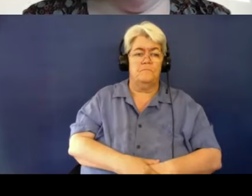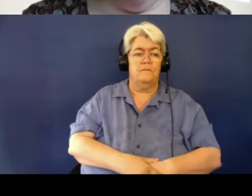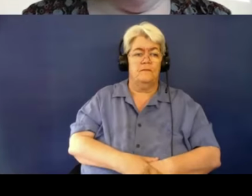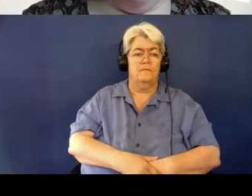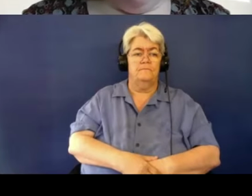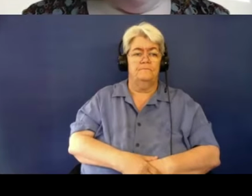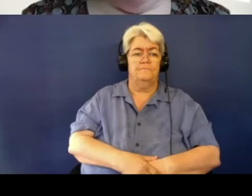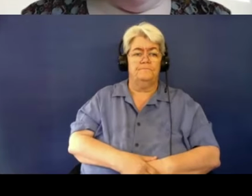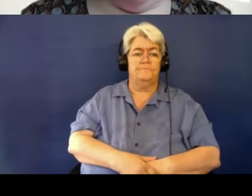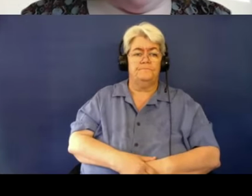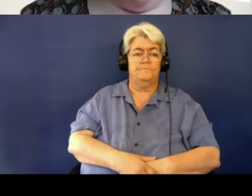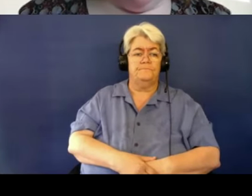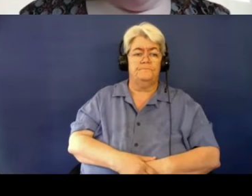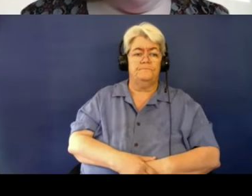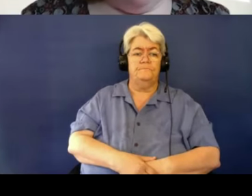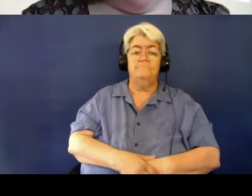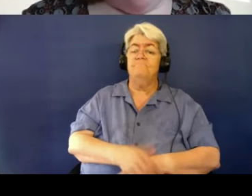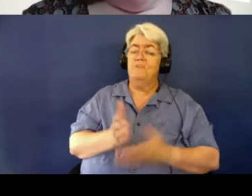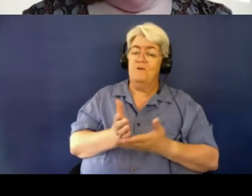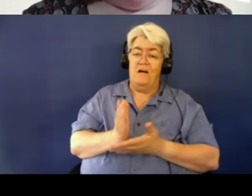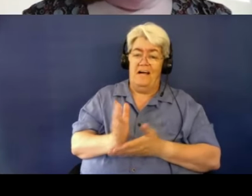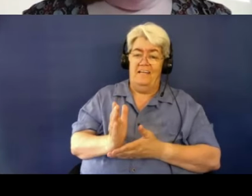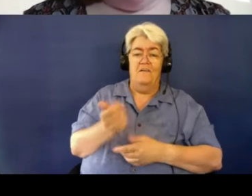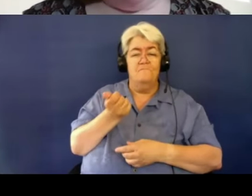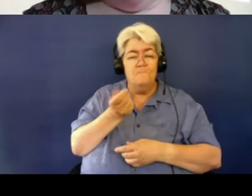All right. Just a few more equity and inclusion tips.